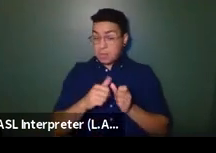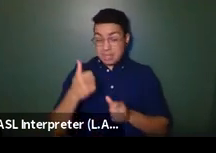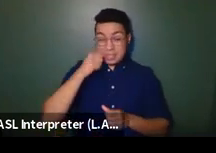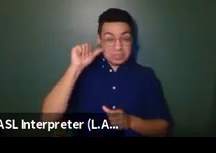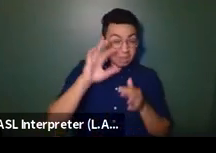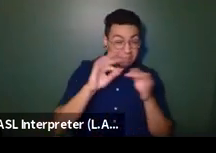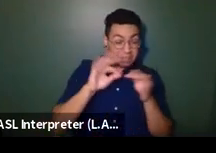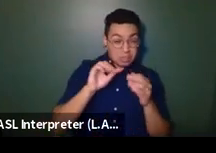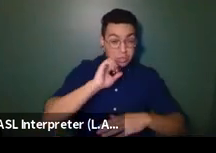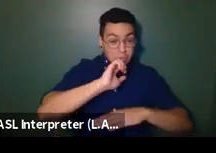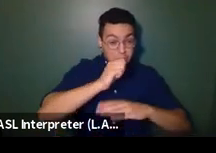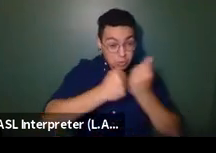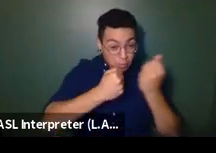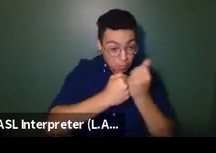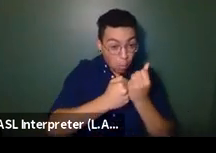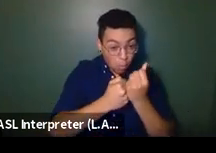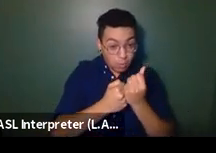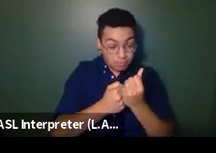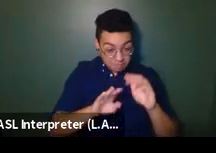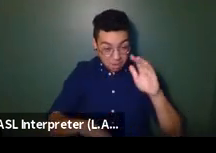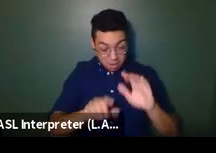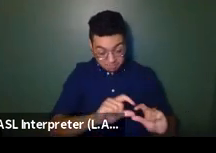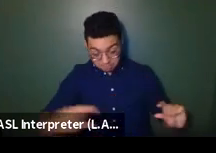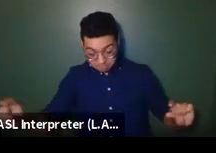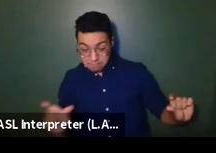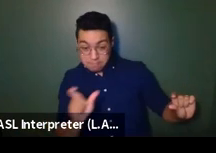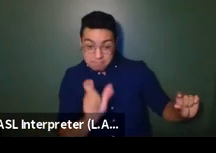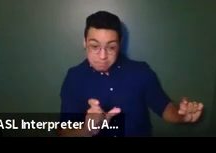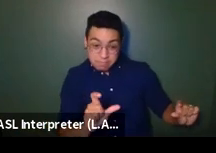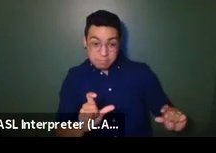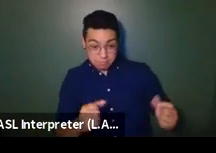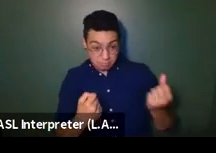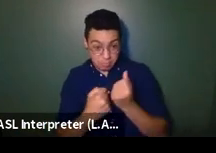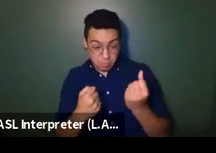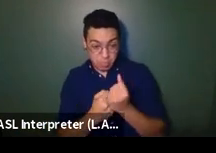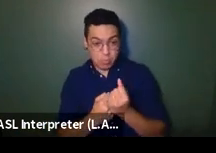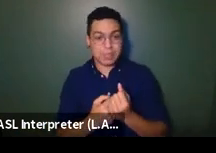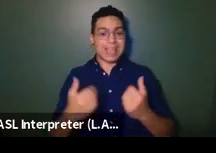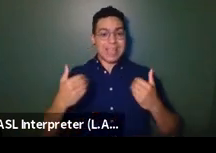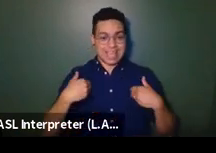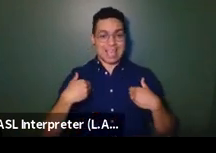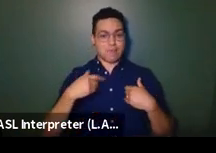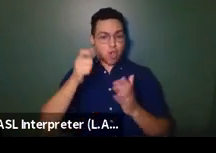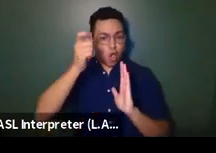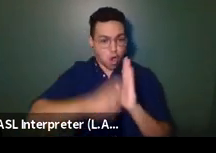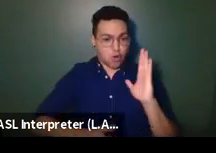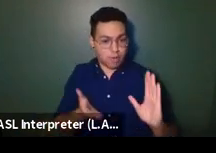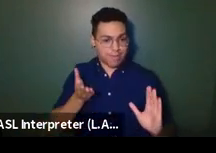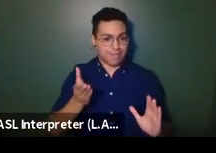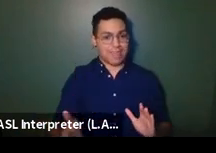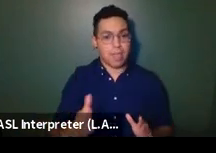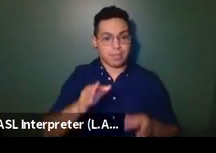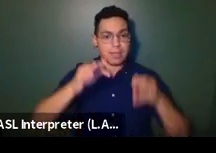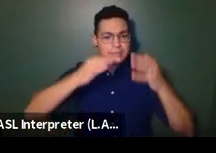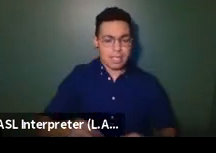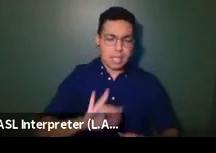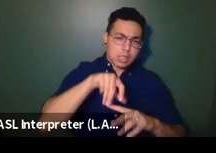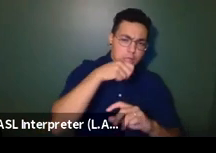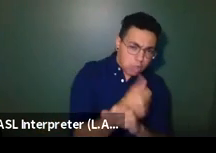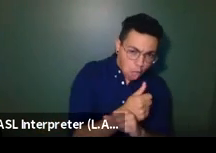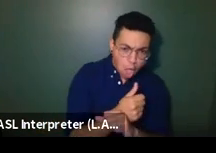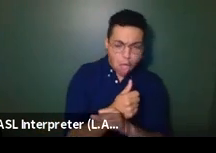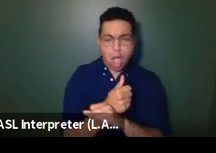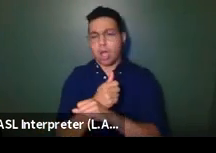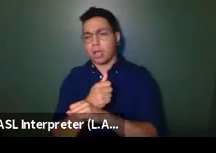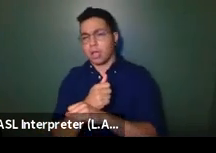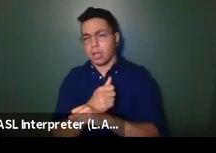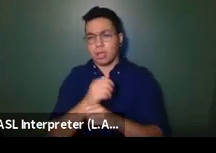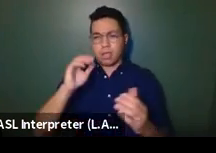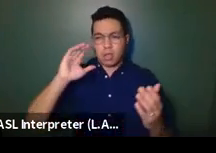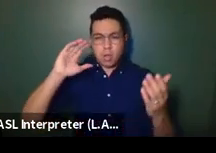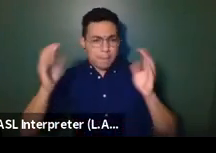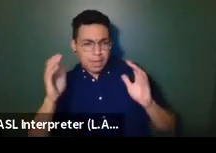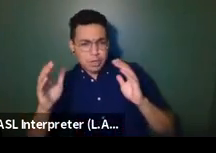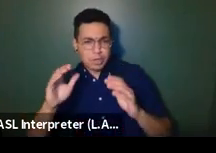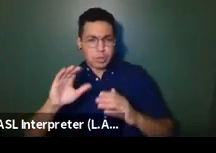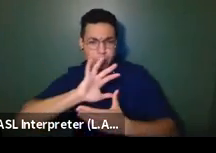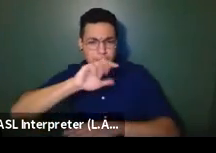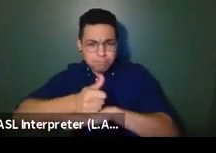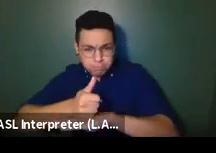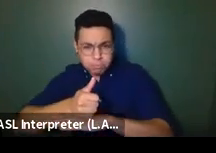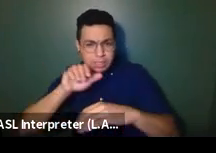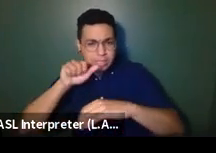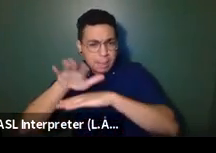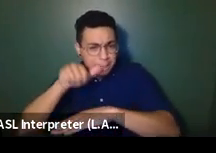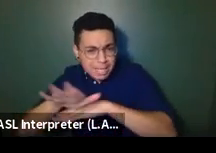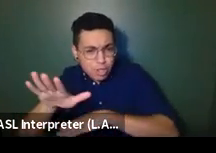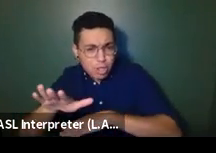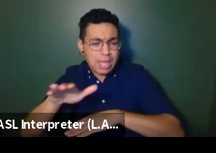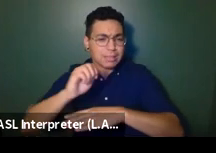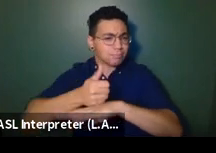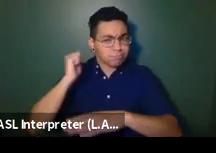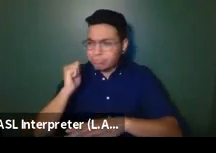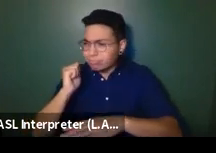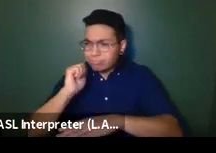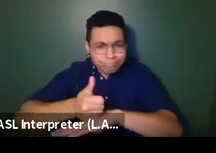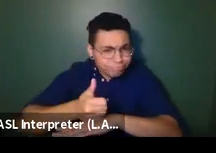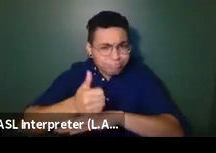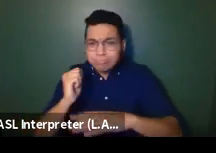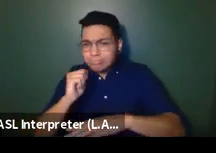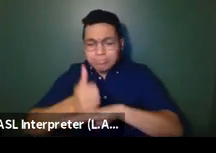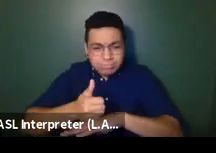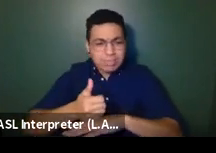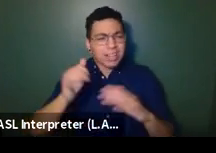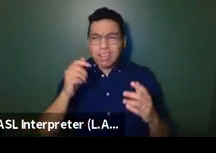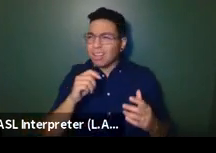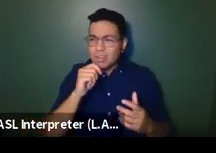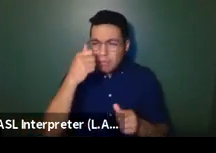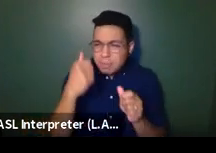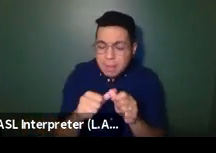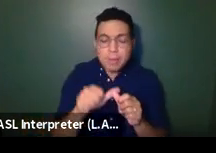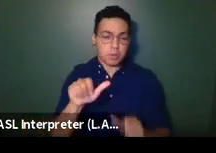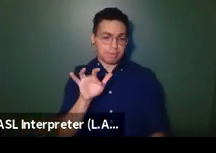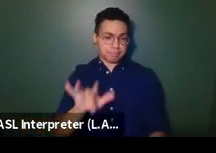ESD 189 - Amy Colburn: There's a whole article in school of G about the difference between lock and disable So later on if you're like wait, remember something about lock versus, you know, enabling submissions. There's a whole article that is a great they kind of describe the difference so